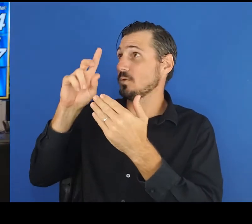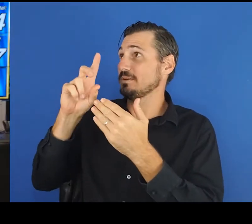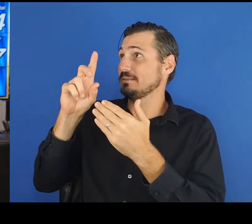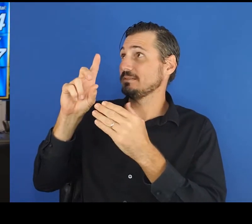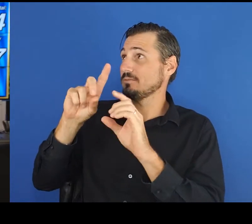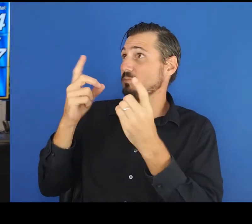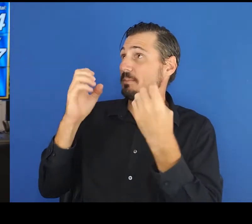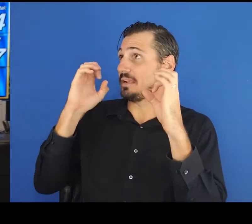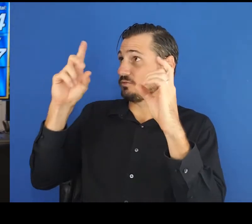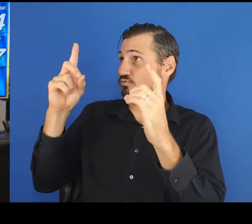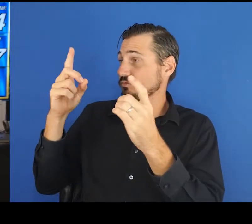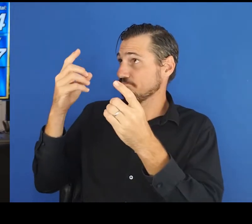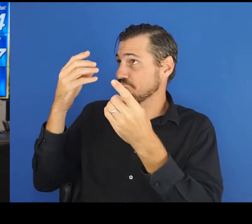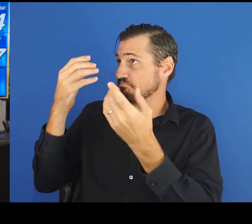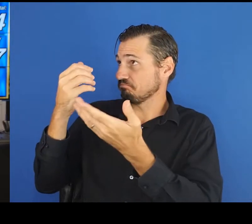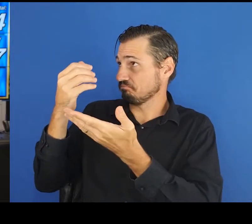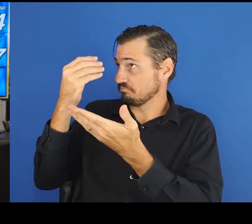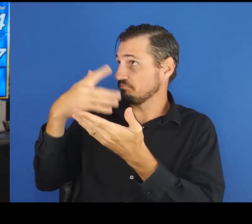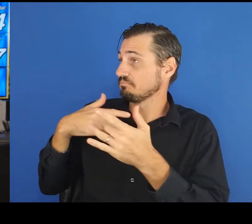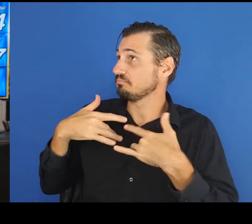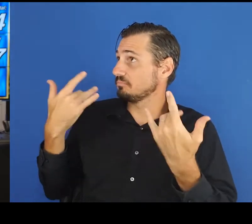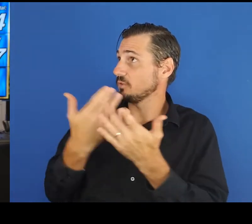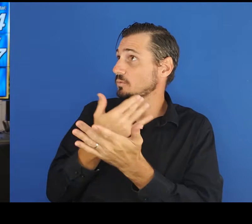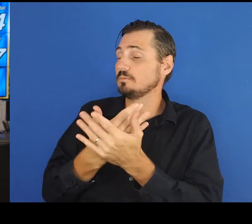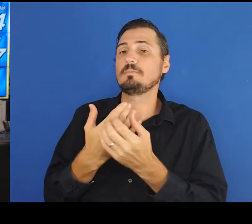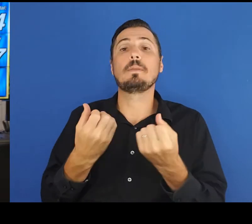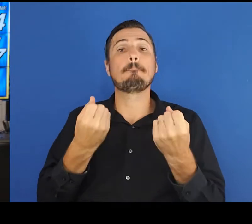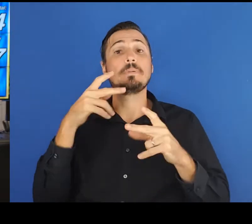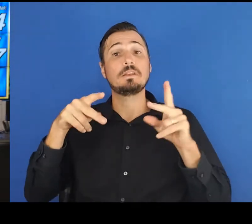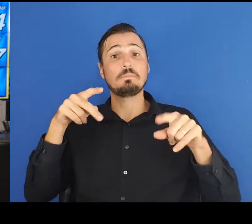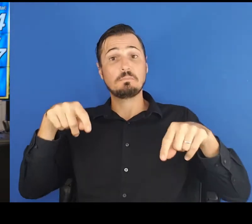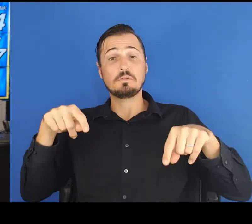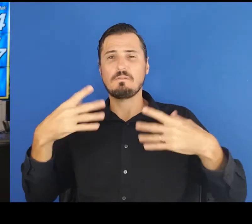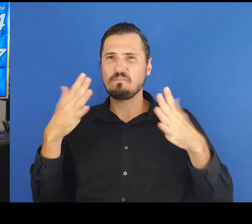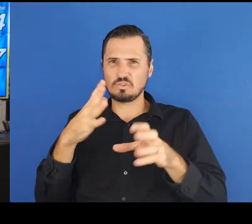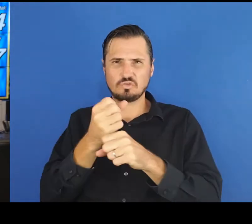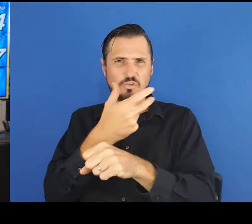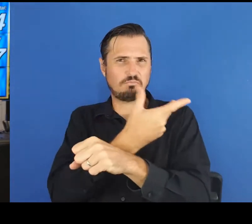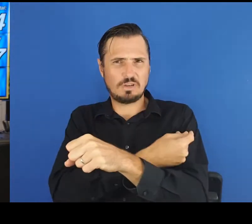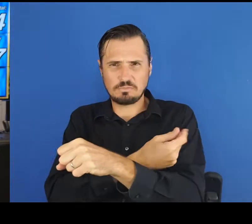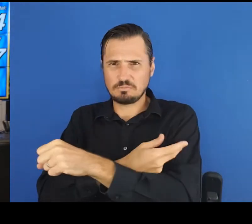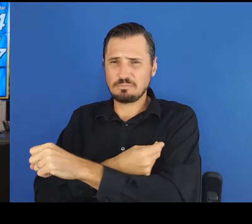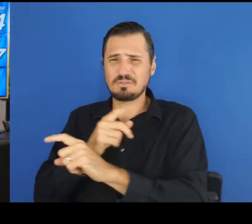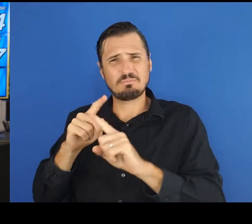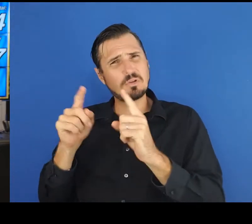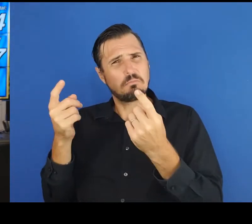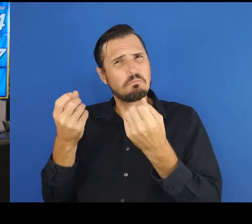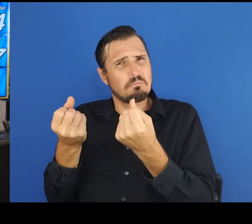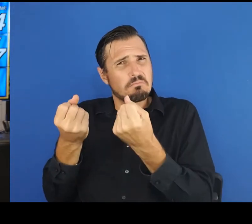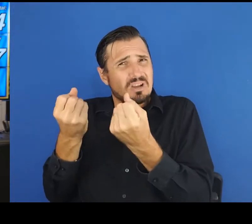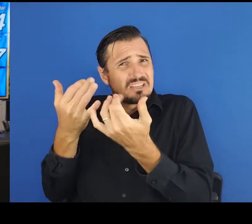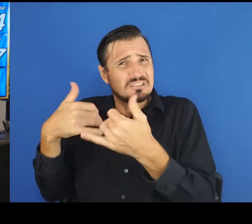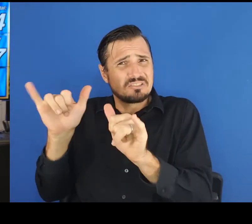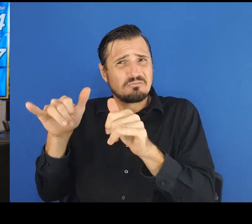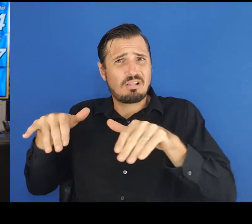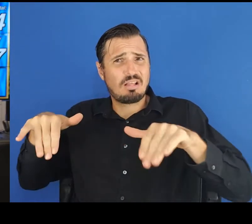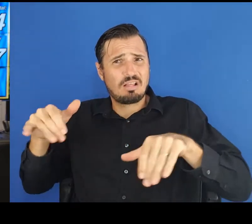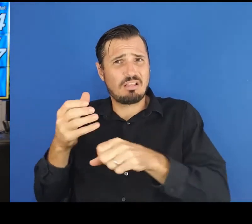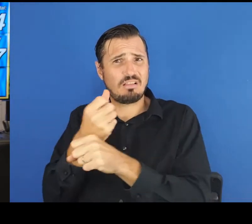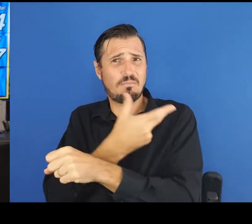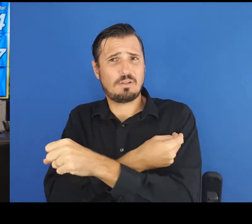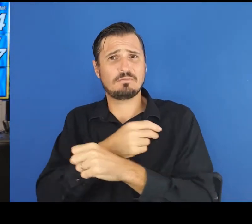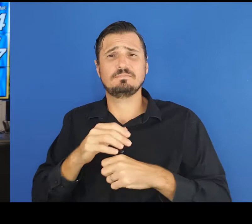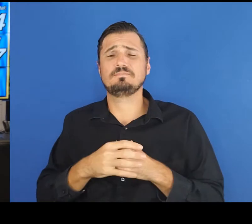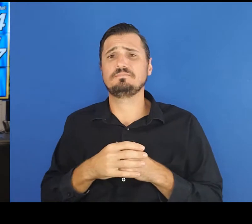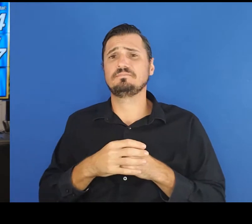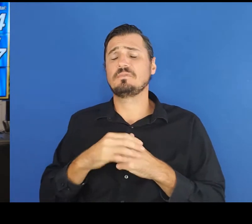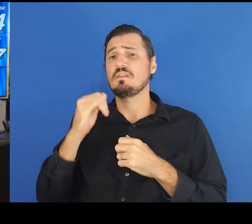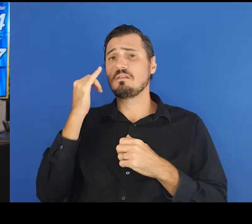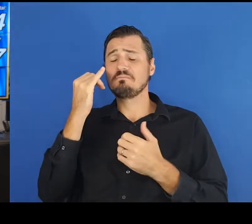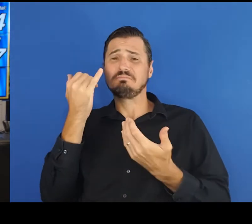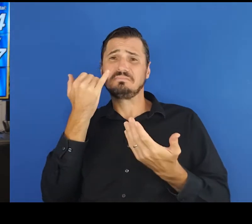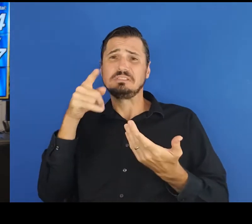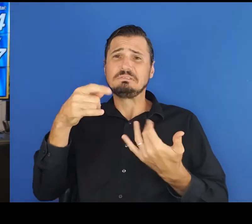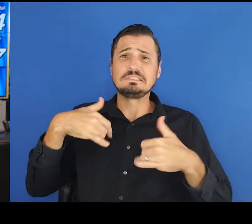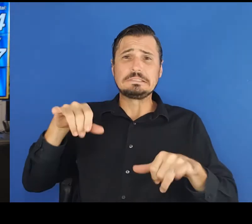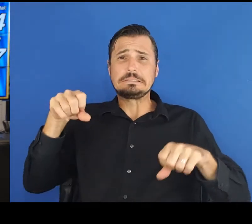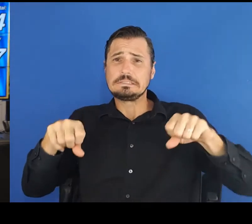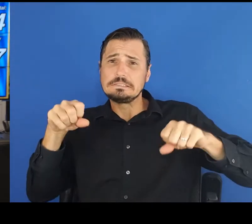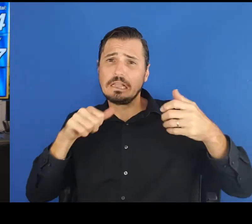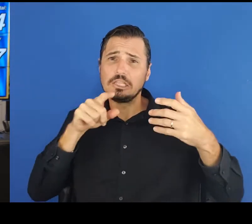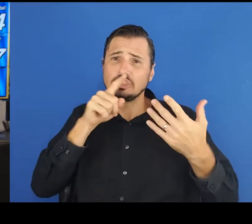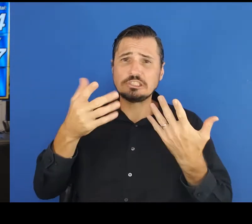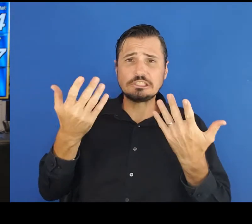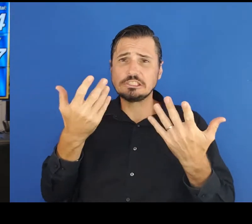Many members of our community who are eligible have been vaccinated, but a significant number are still unprotected from COVID-19. For those who are still undecided on getting vaccinated, we